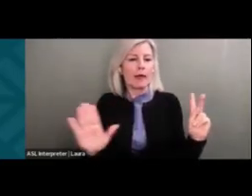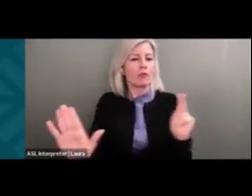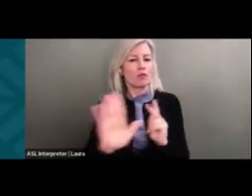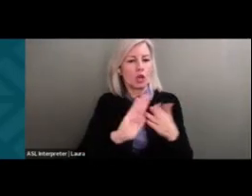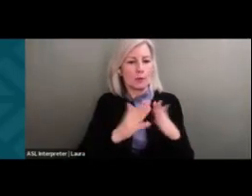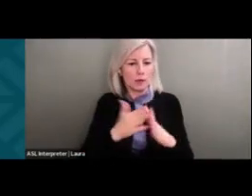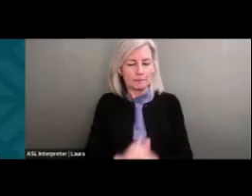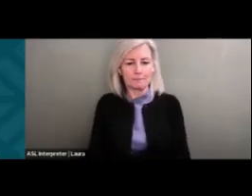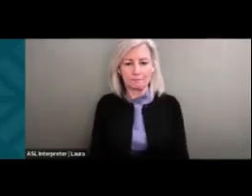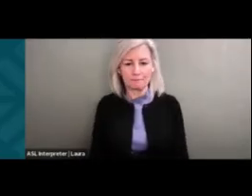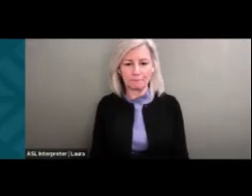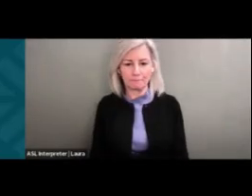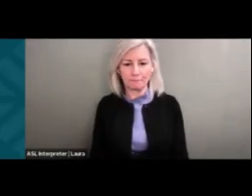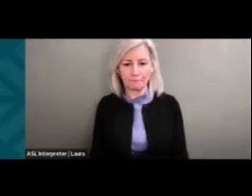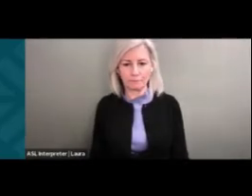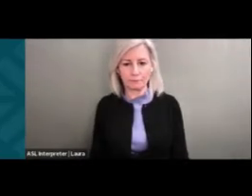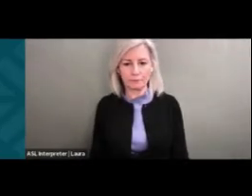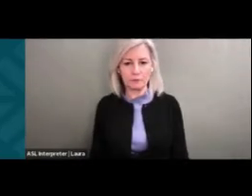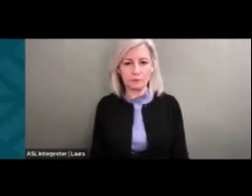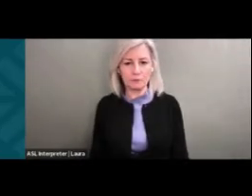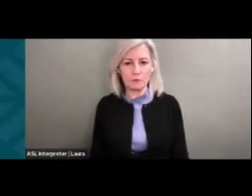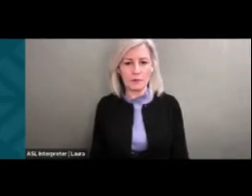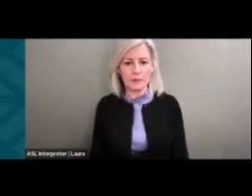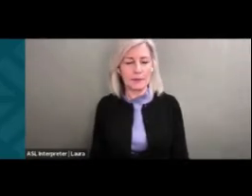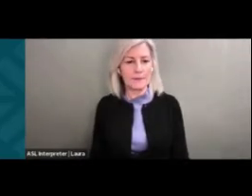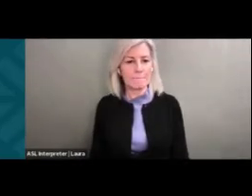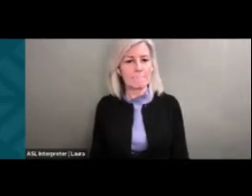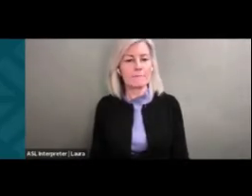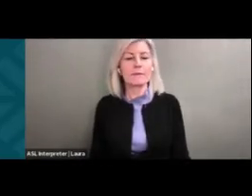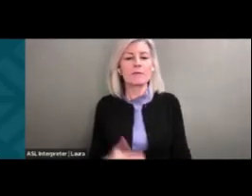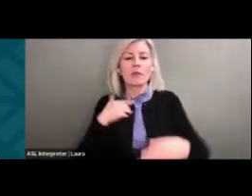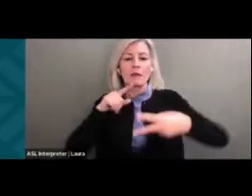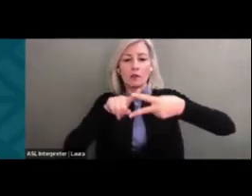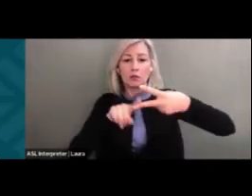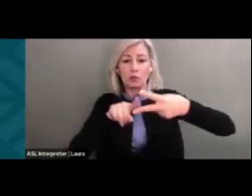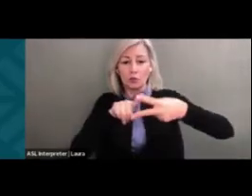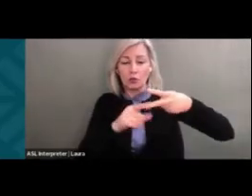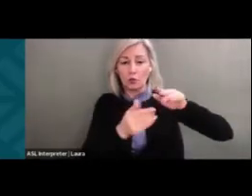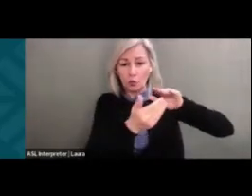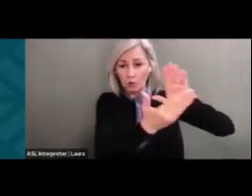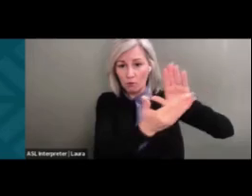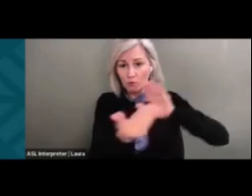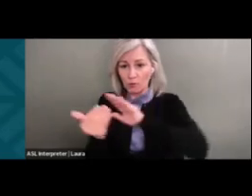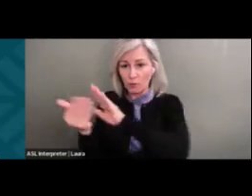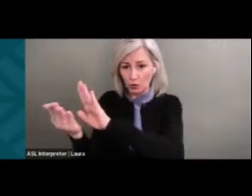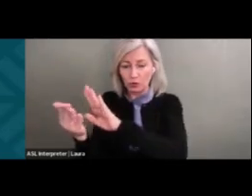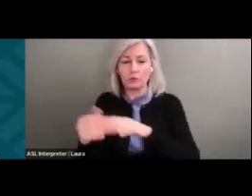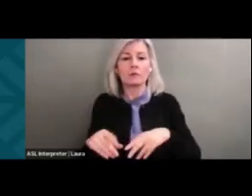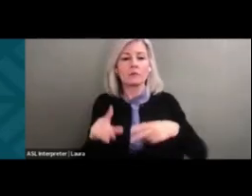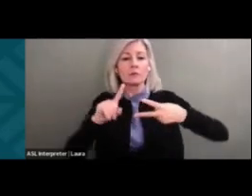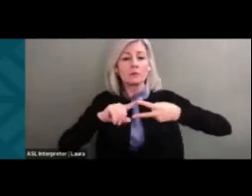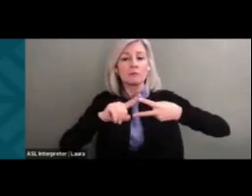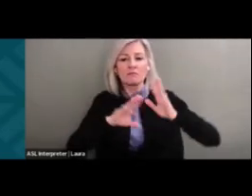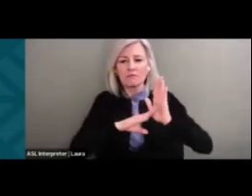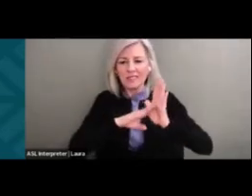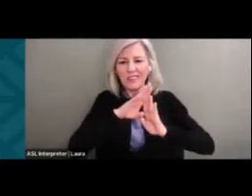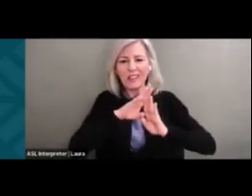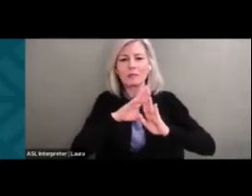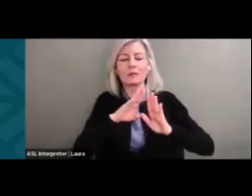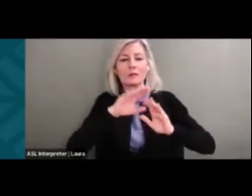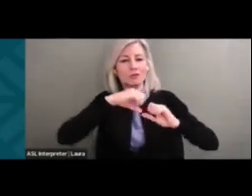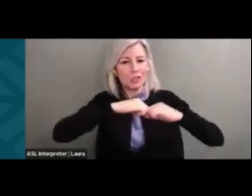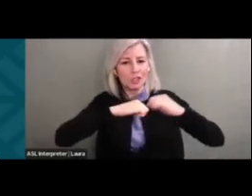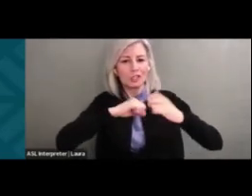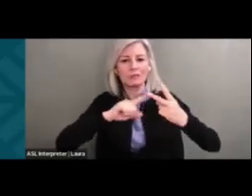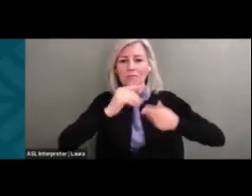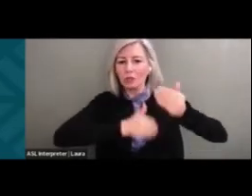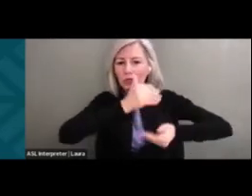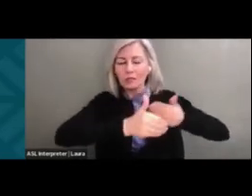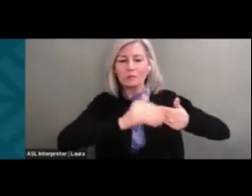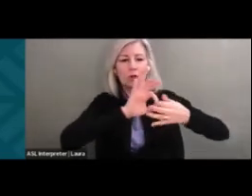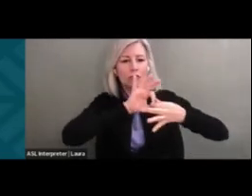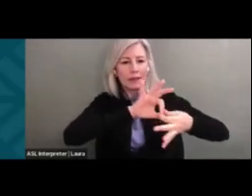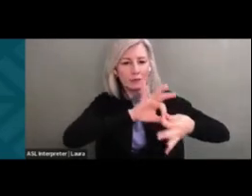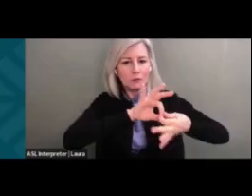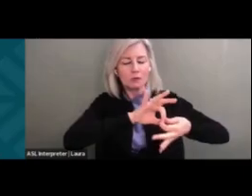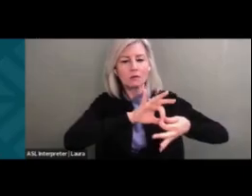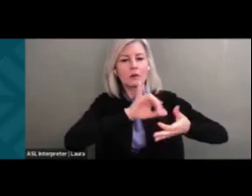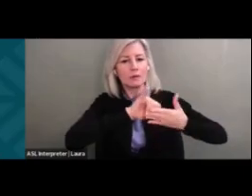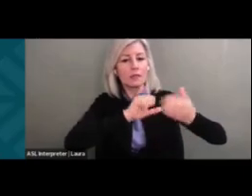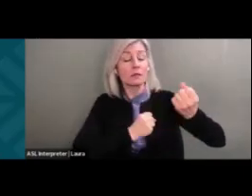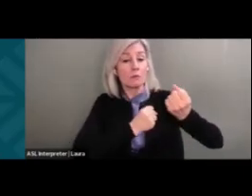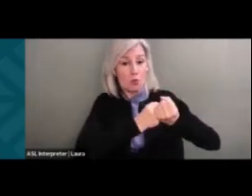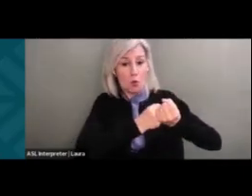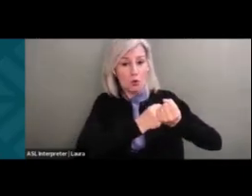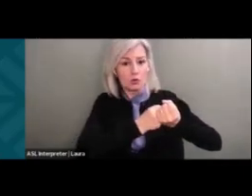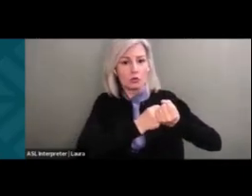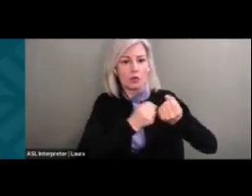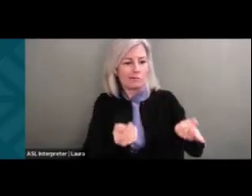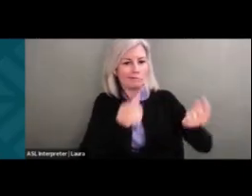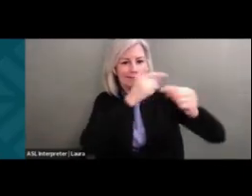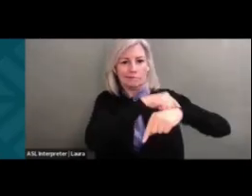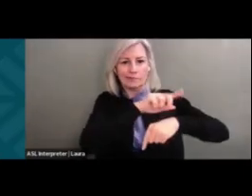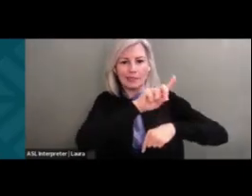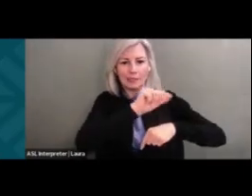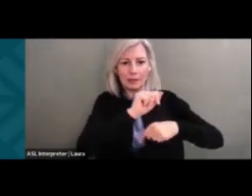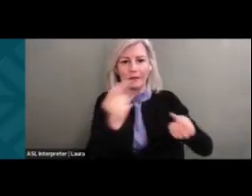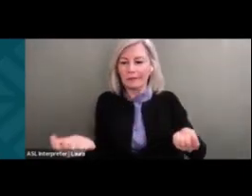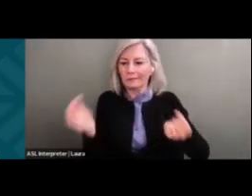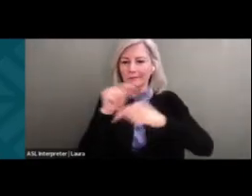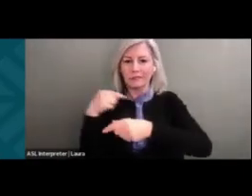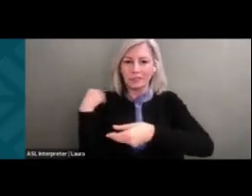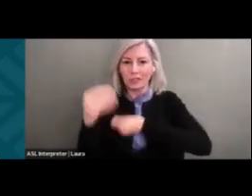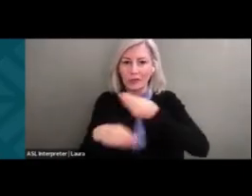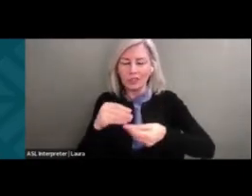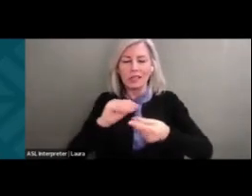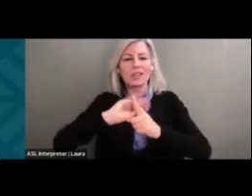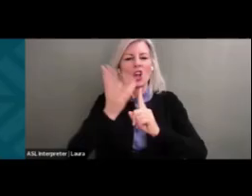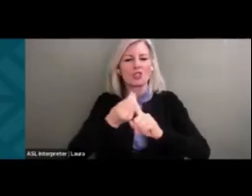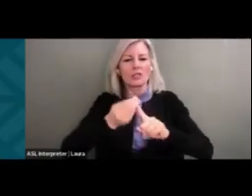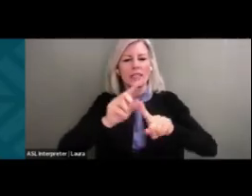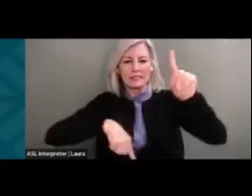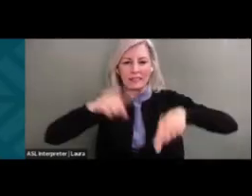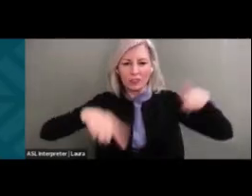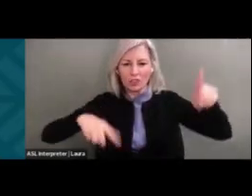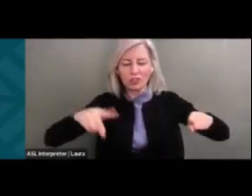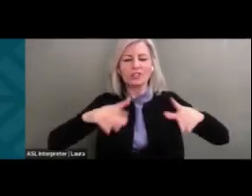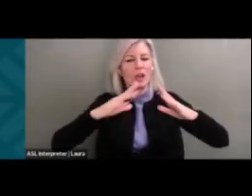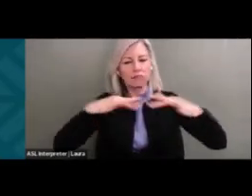Next slide, please. We have 2 major approaches in the projects. One is to develop structures, processes, and relationships that support cross disability, cross-generational and culturally diverse leaders within the disability.